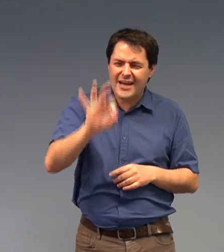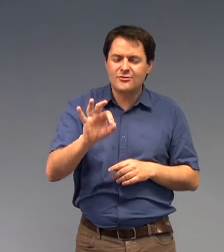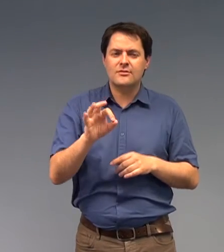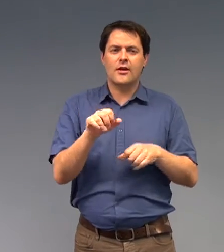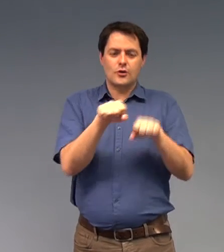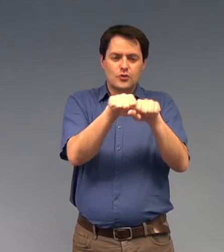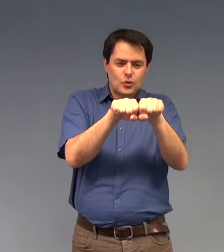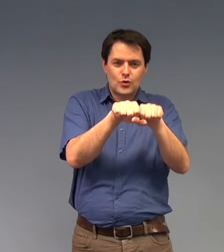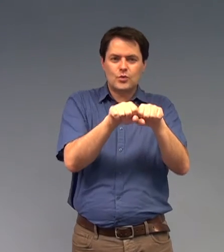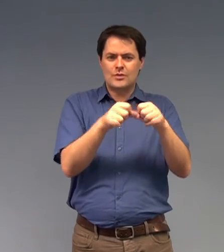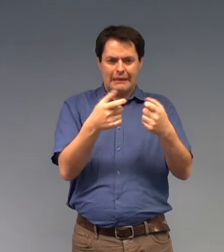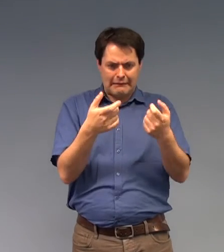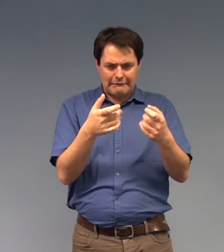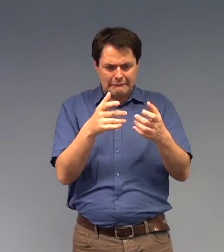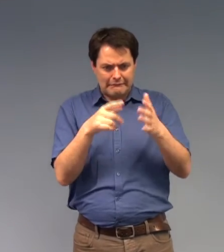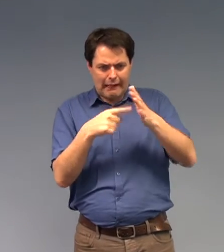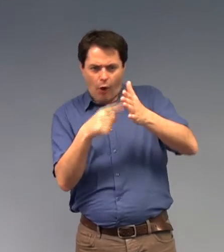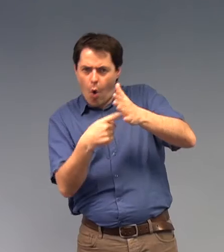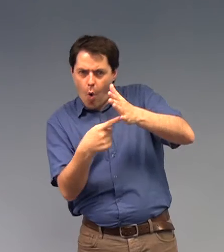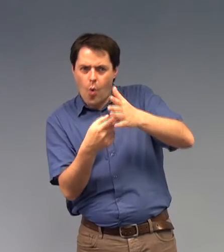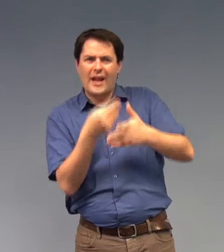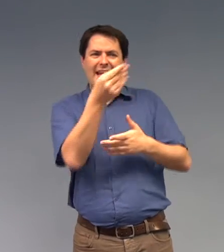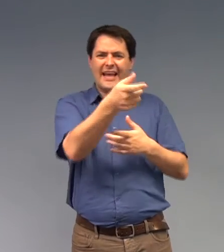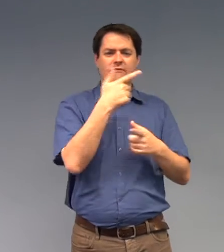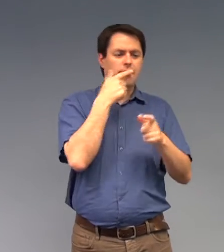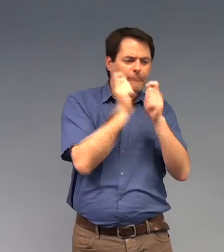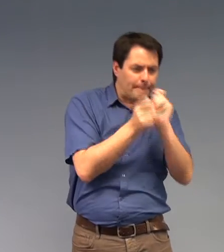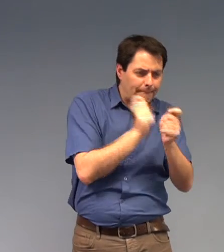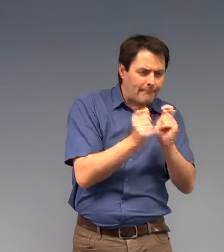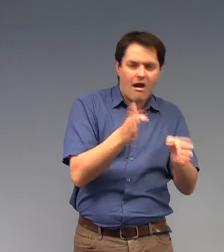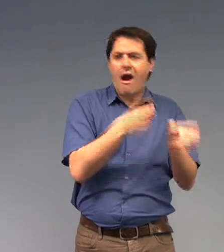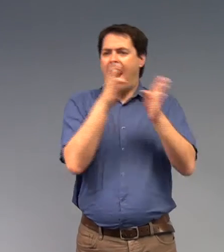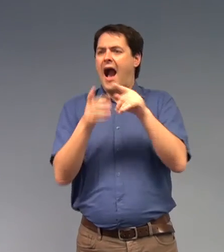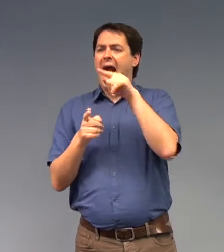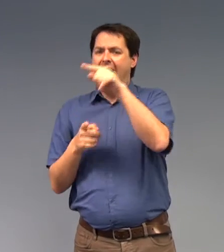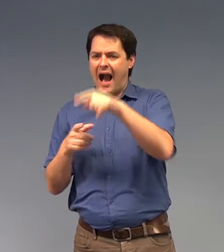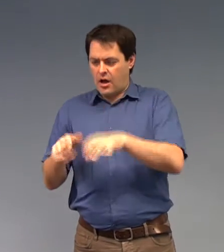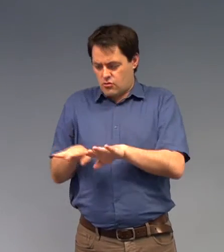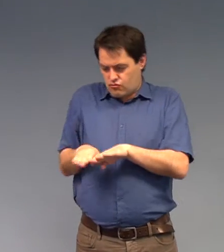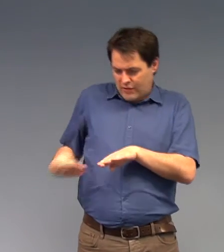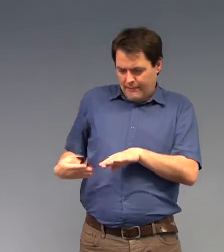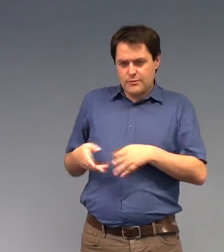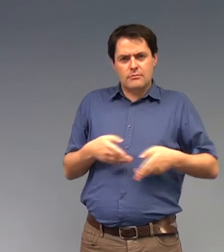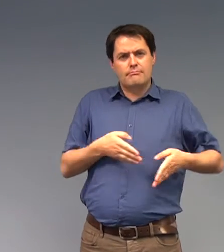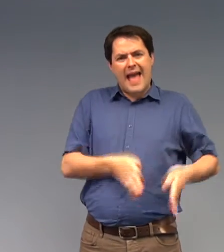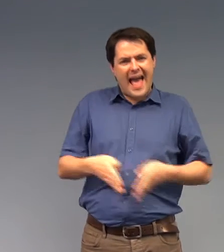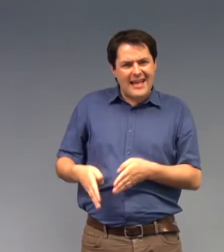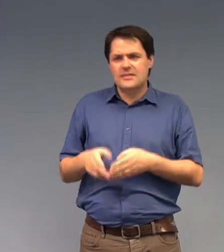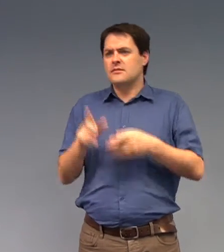In the past, it may have been that you gave your shoes to be mended